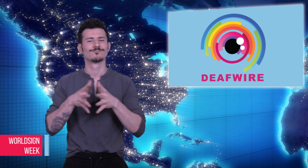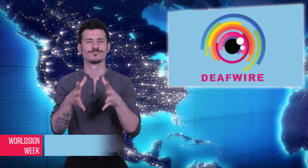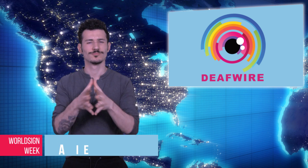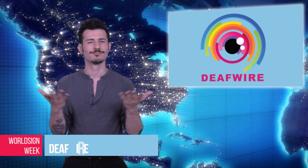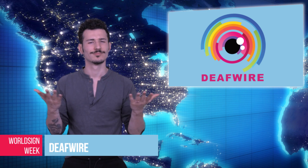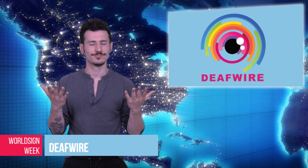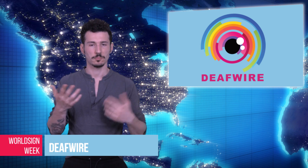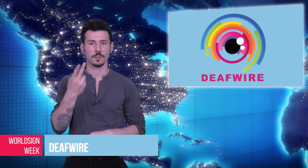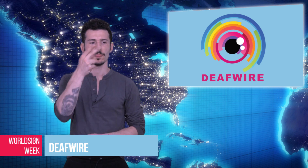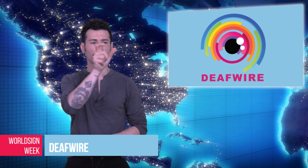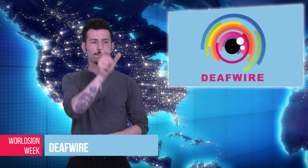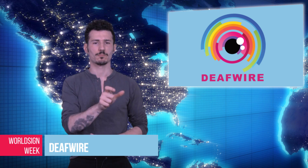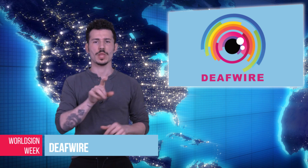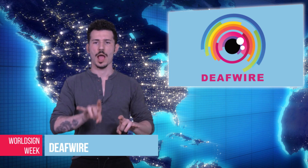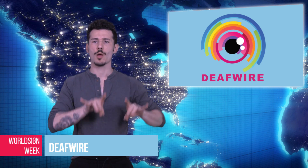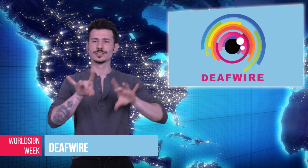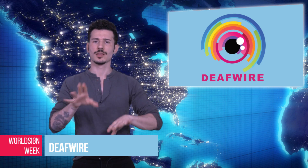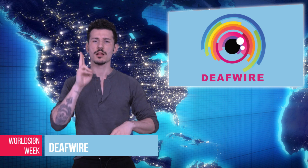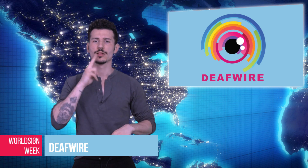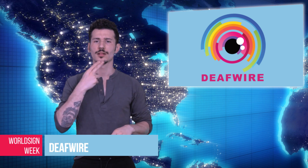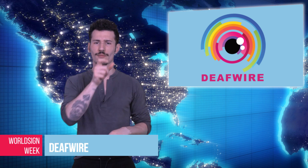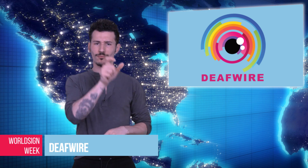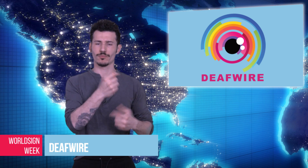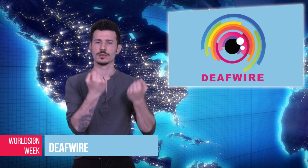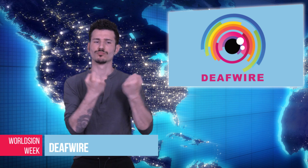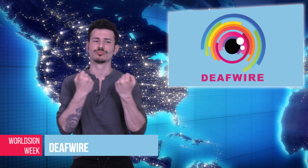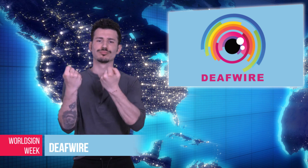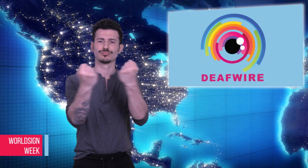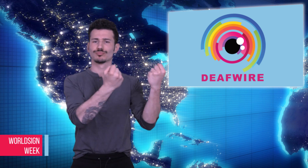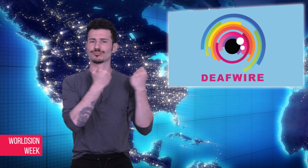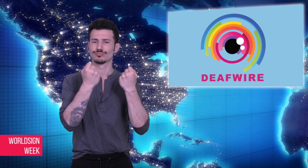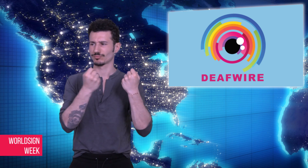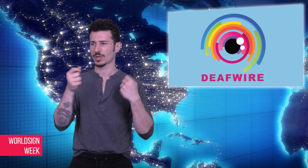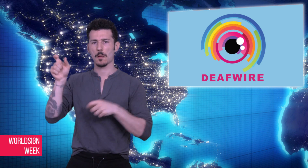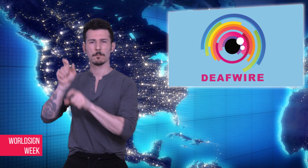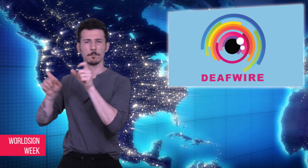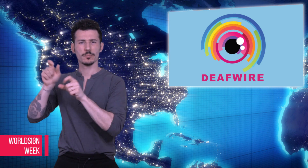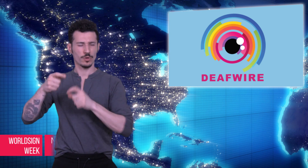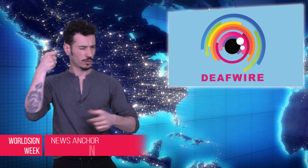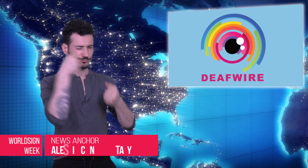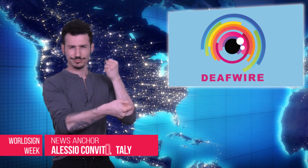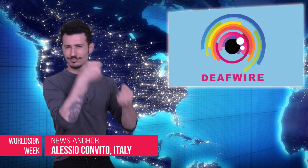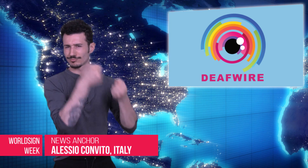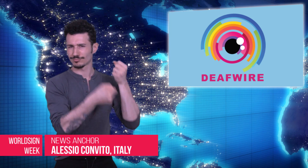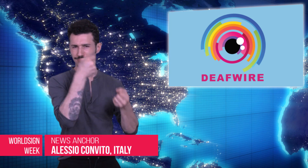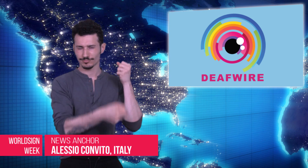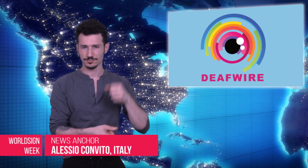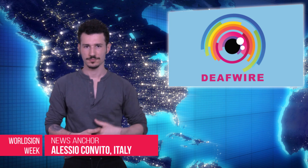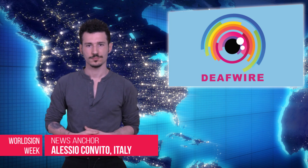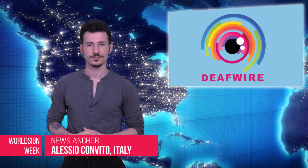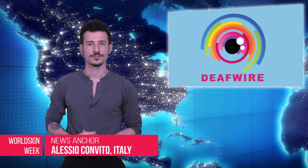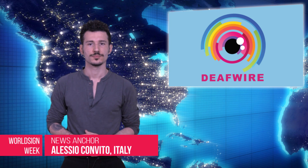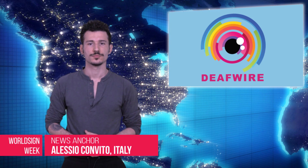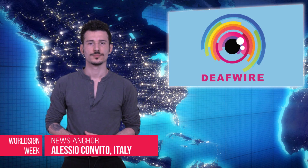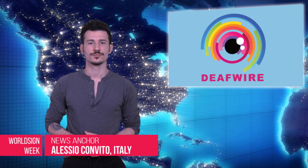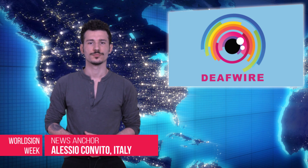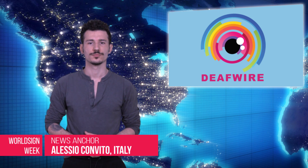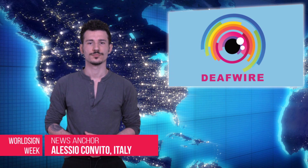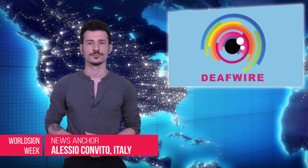Alessio: Australian Deaf Uber driver assaulted After seeing a black car moving